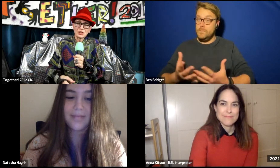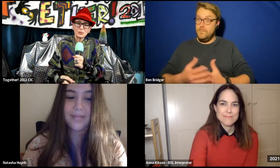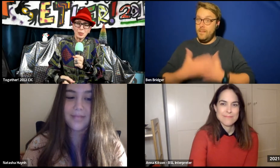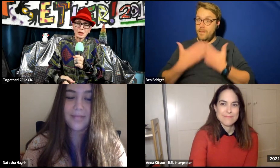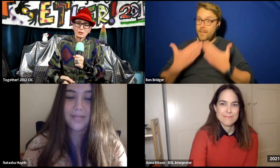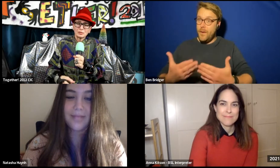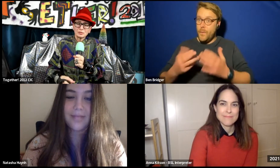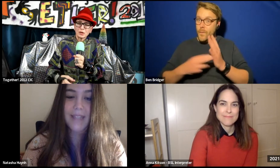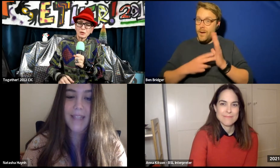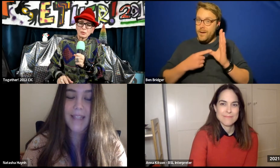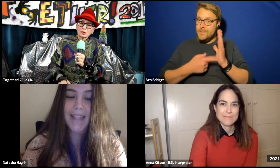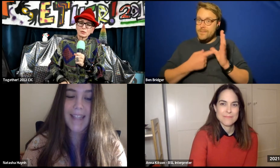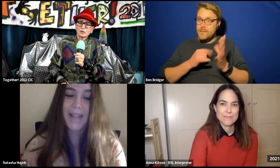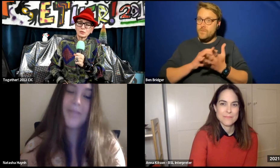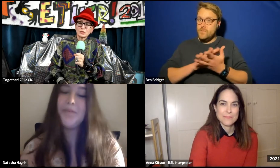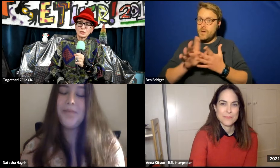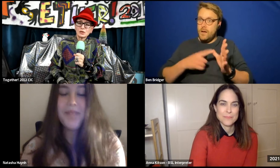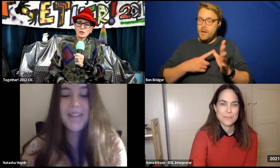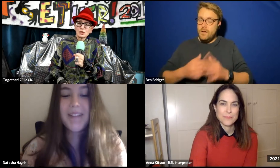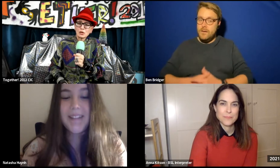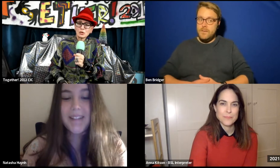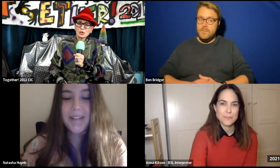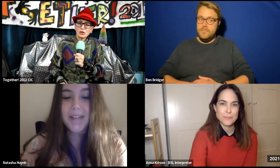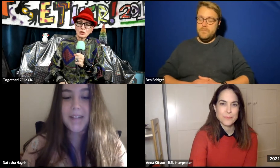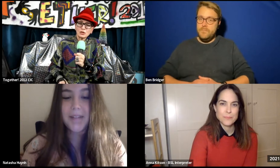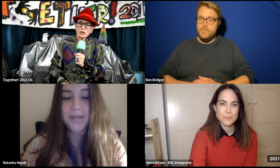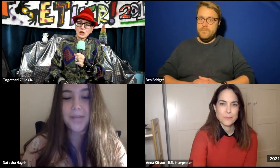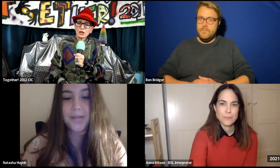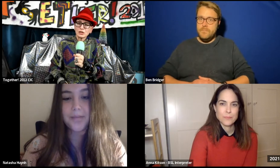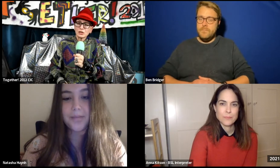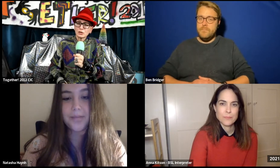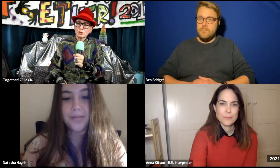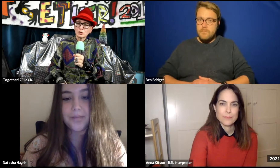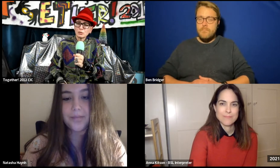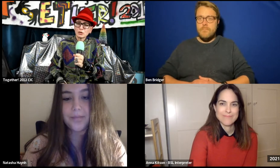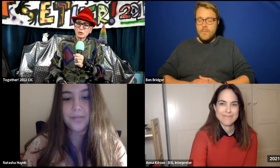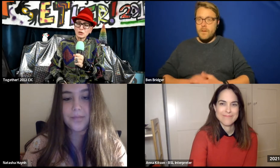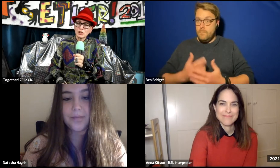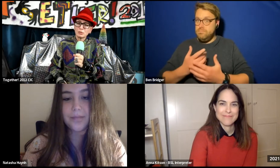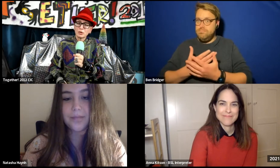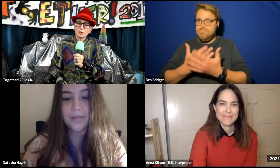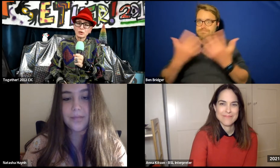There is lots in the chat, too much for me to keep up with